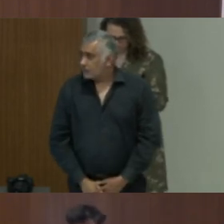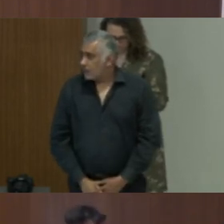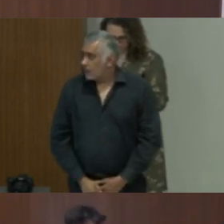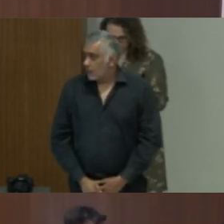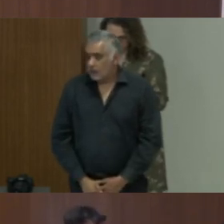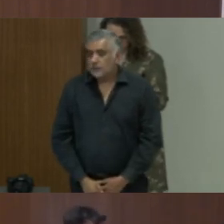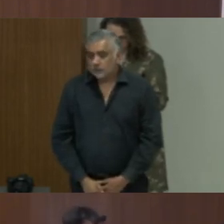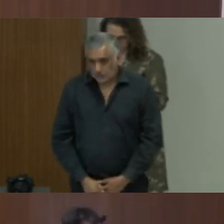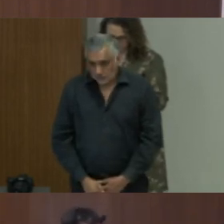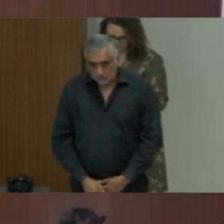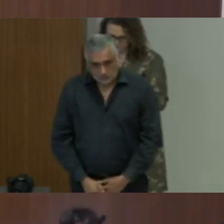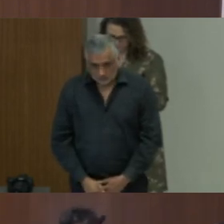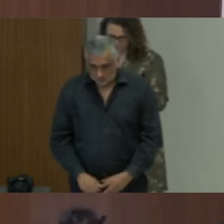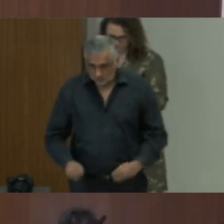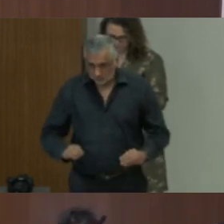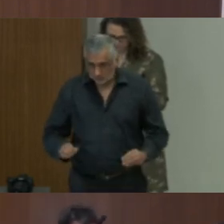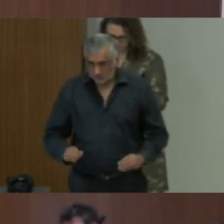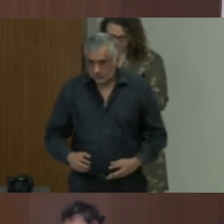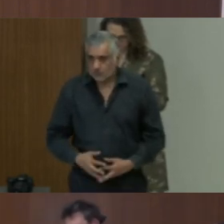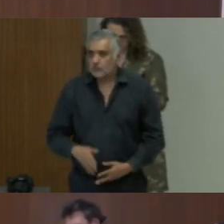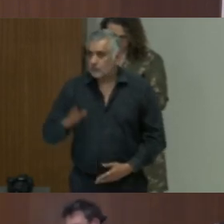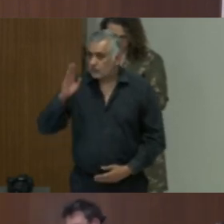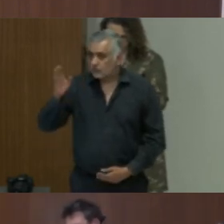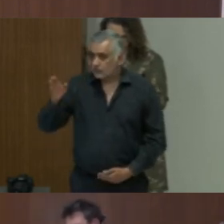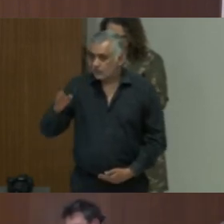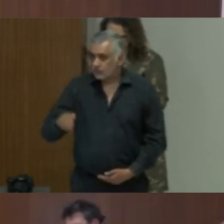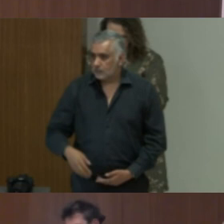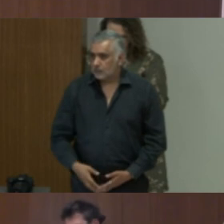Any other questions? Yes.